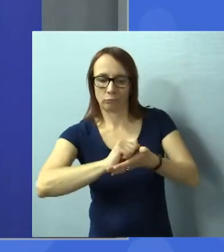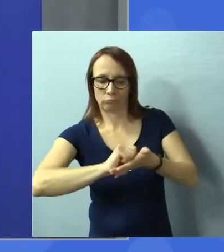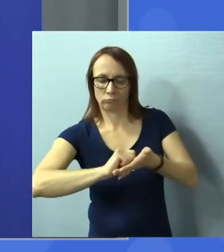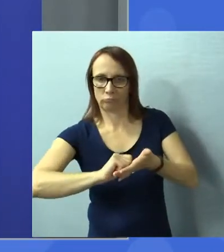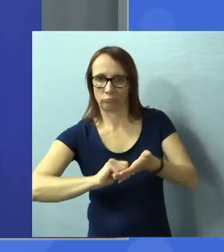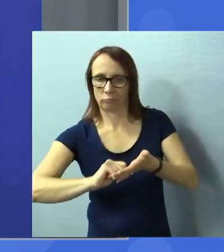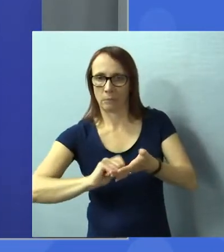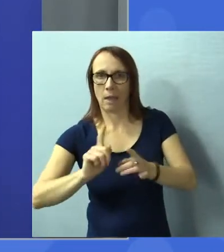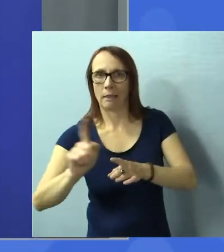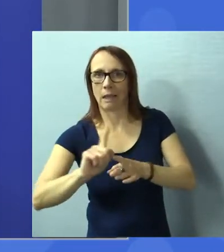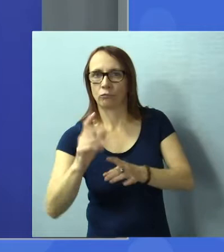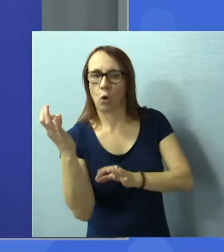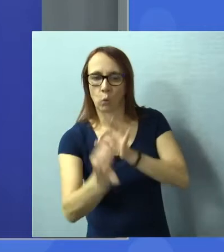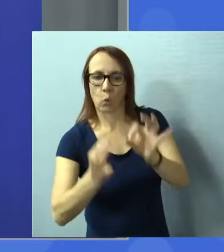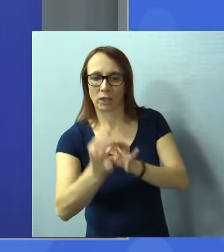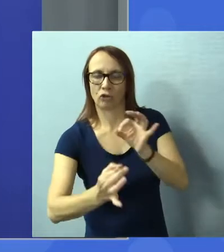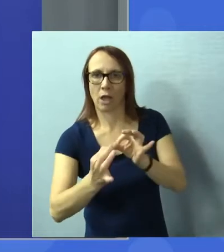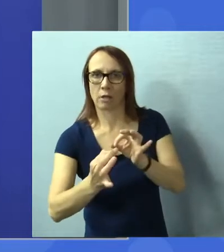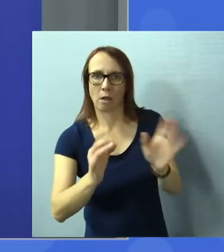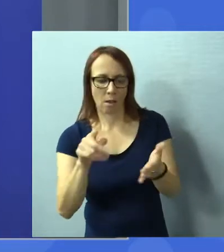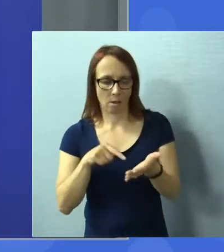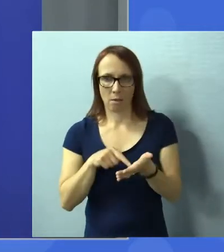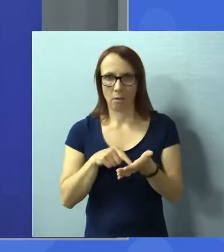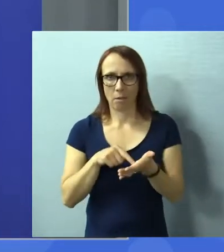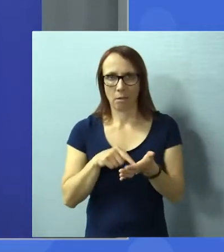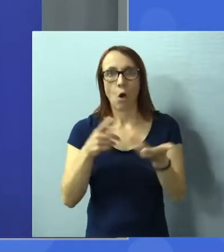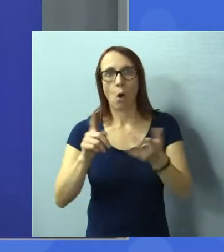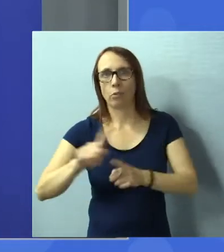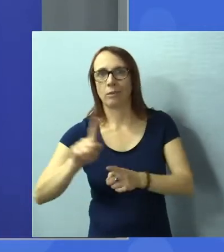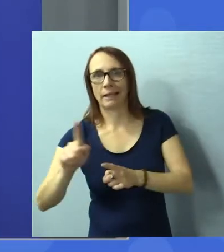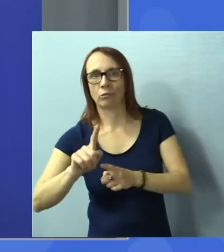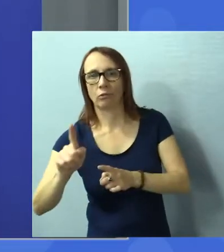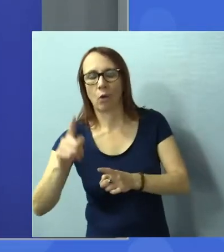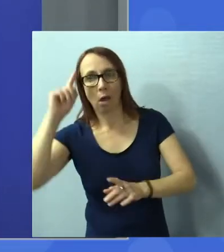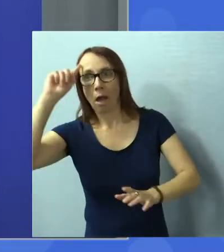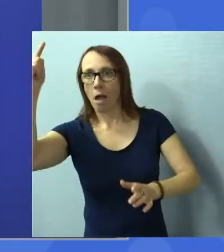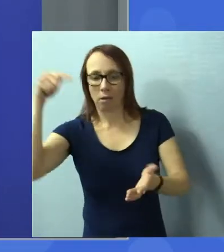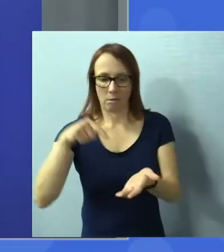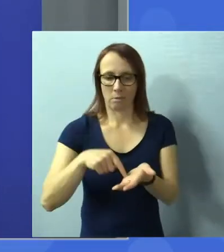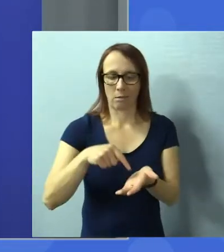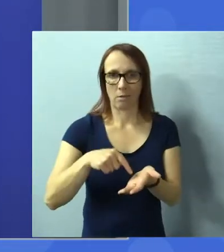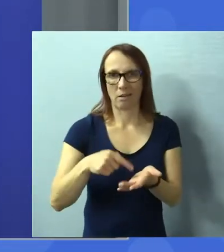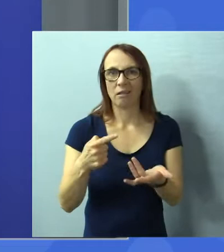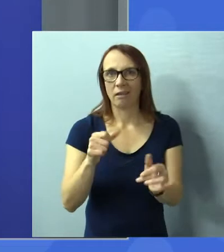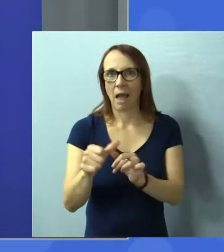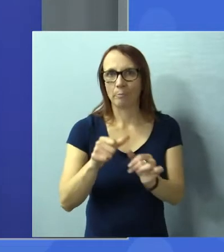asking questions to Chris and Alan or when we're doing some further deliberation later in the day so I do encourage you to just note in whatever